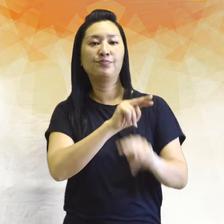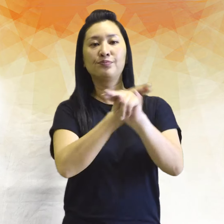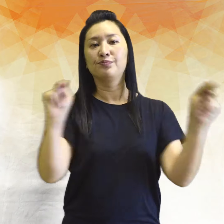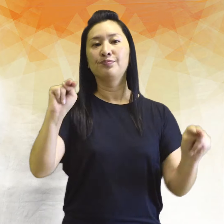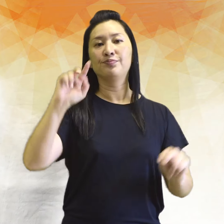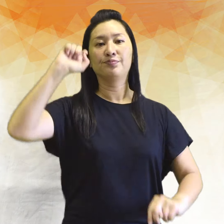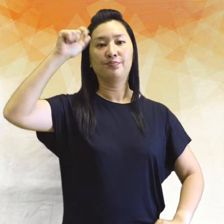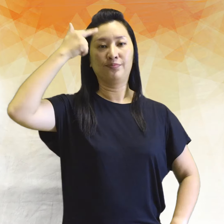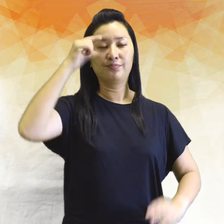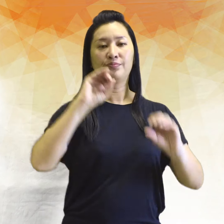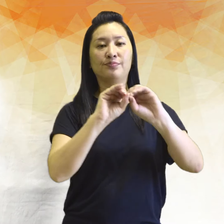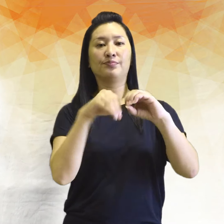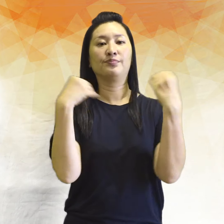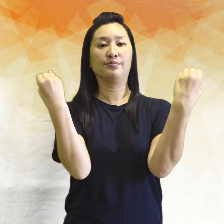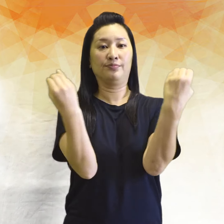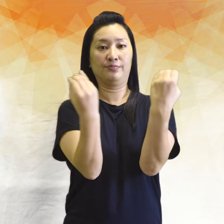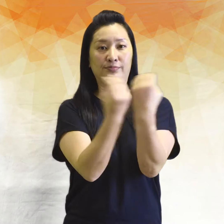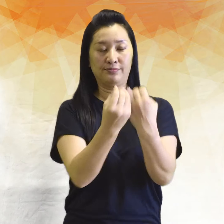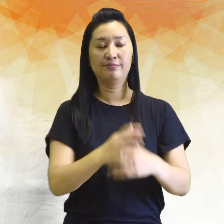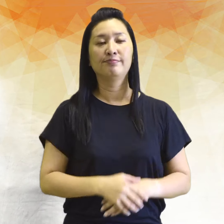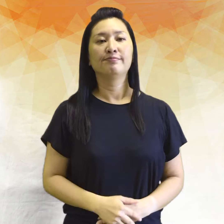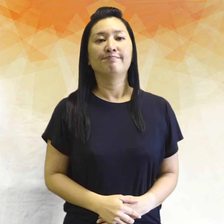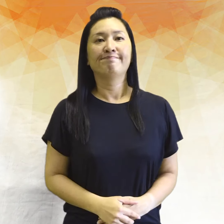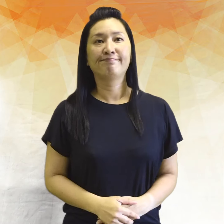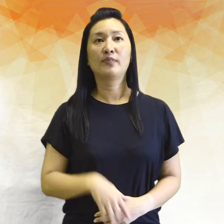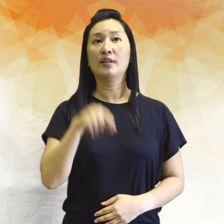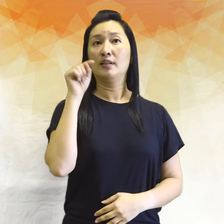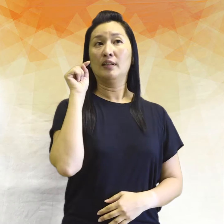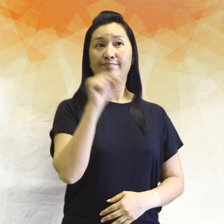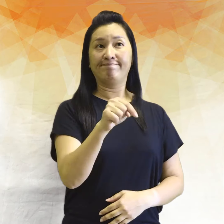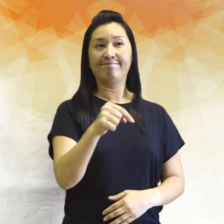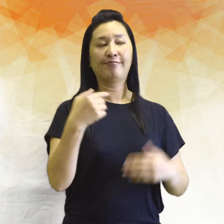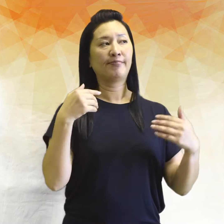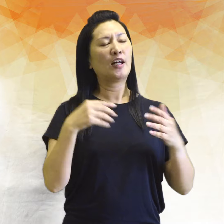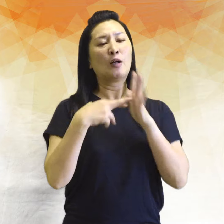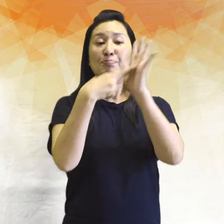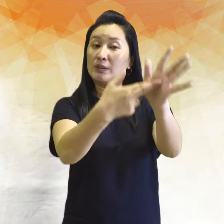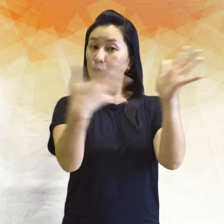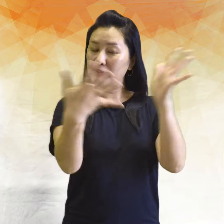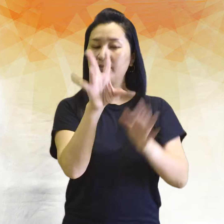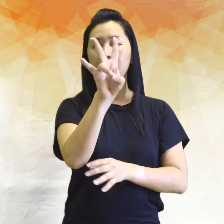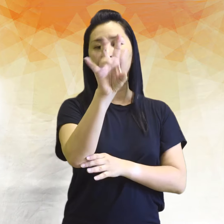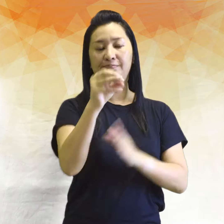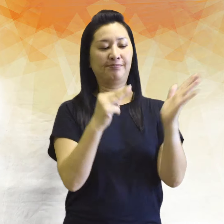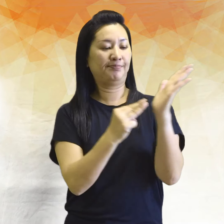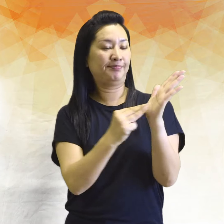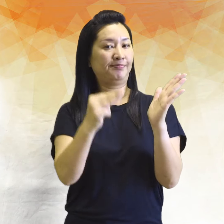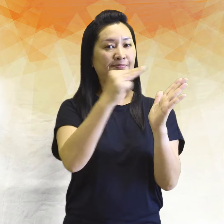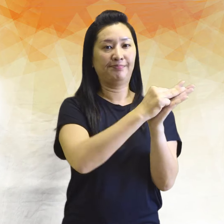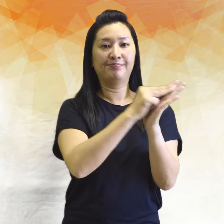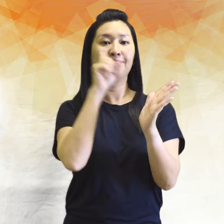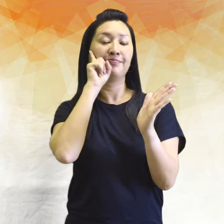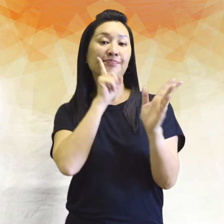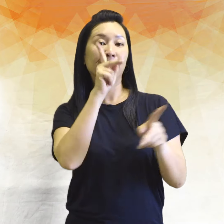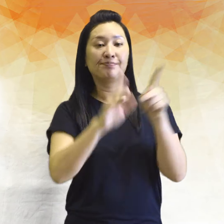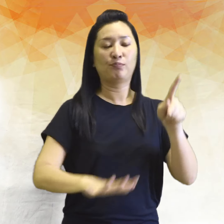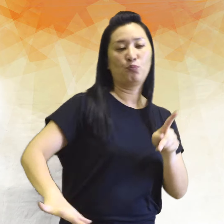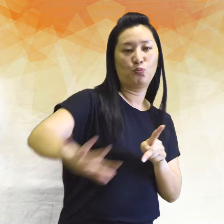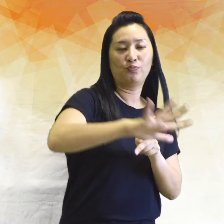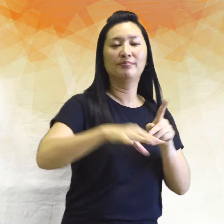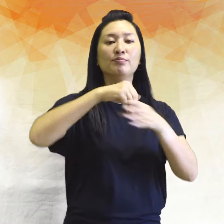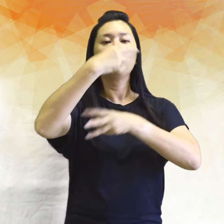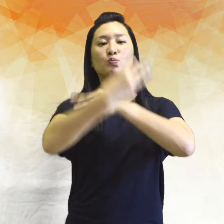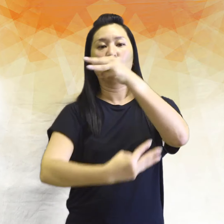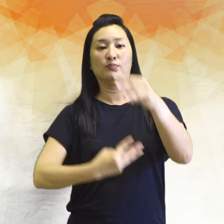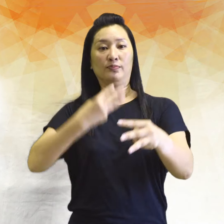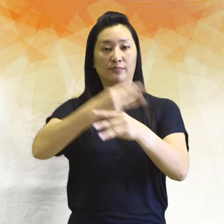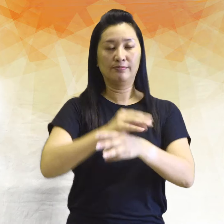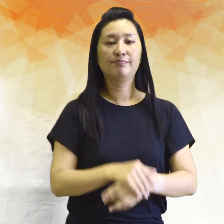and non-governmental organisation representing approximately 70 million deaf people's human rights worldwide.